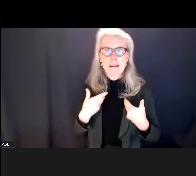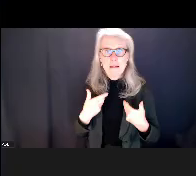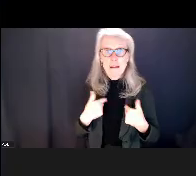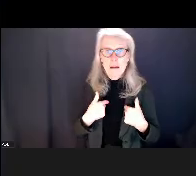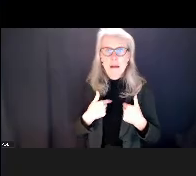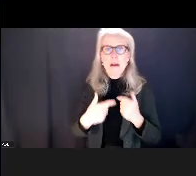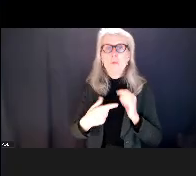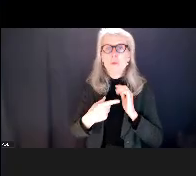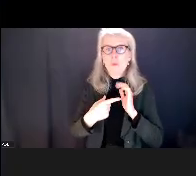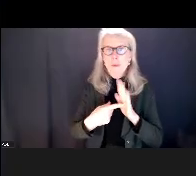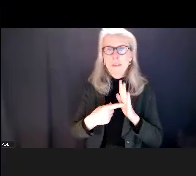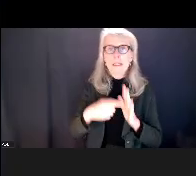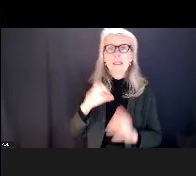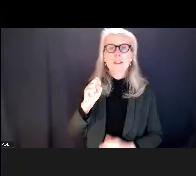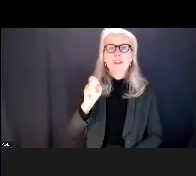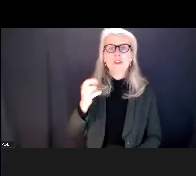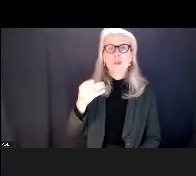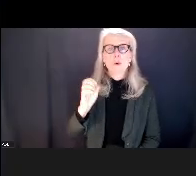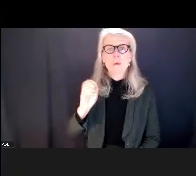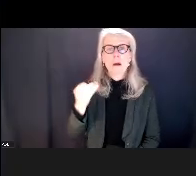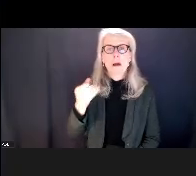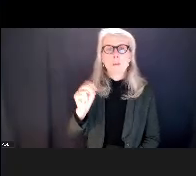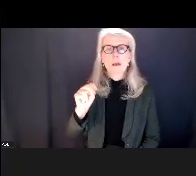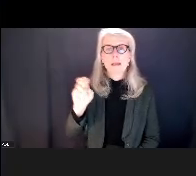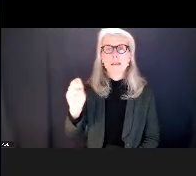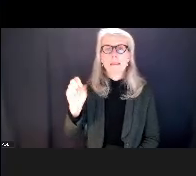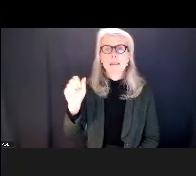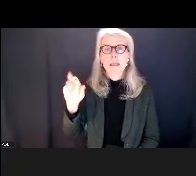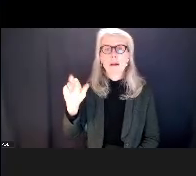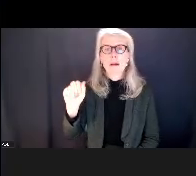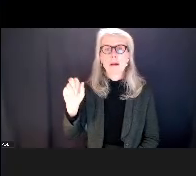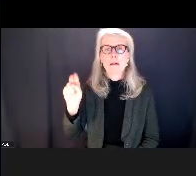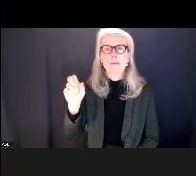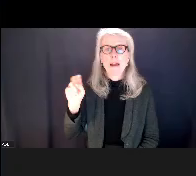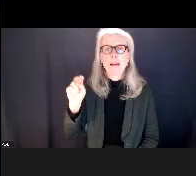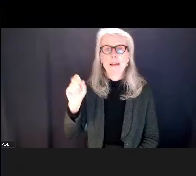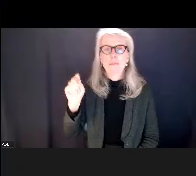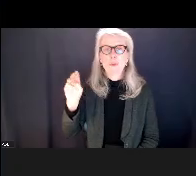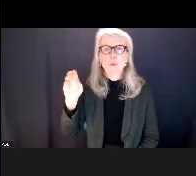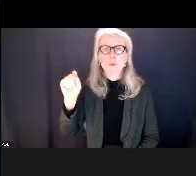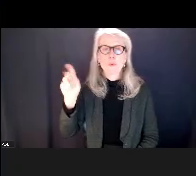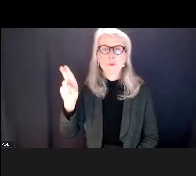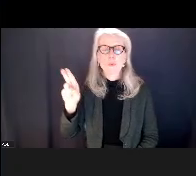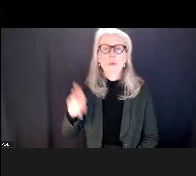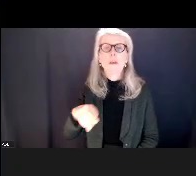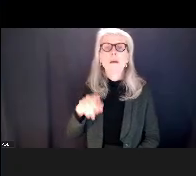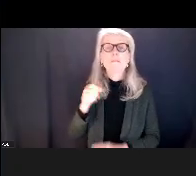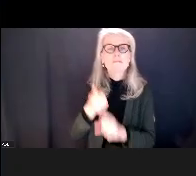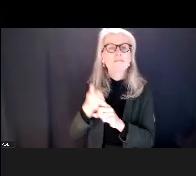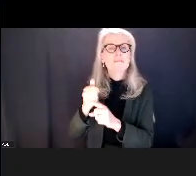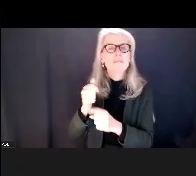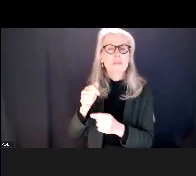collaborators Siobhan Saravannamuttu, a political science doctoral candidate at York University,